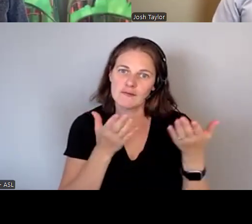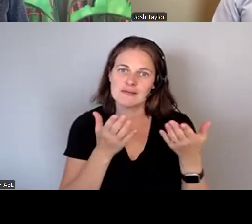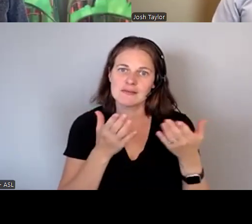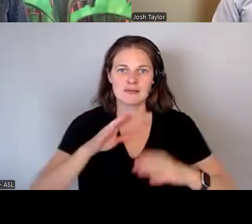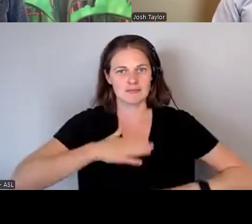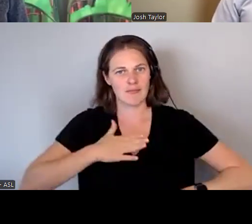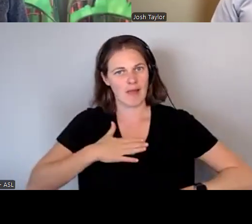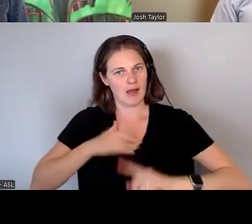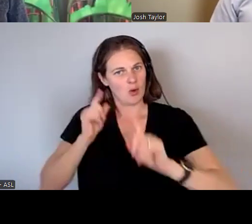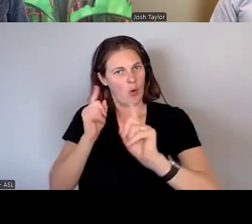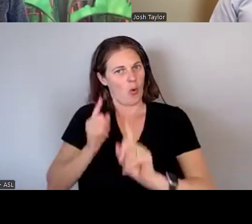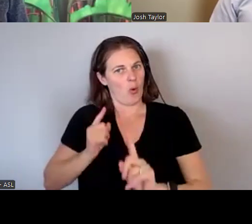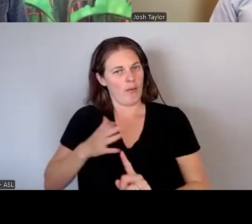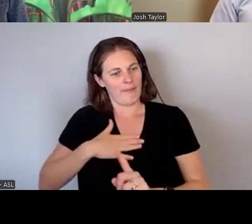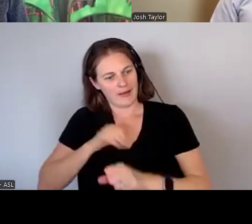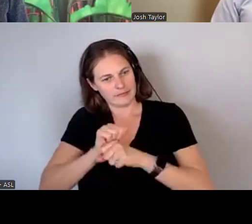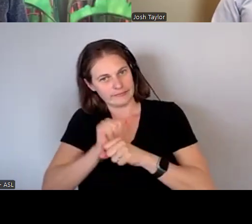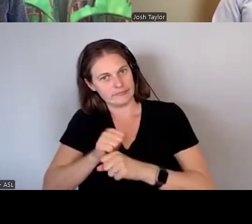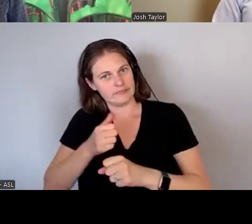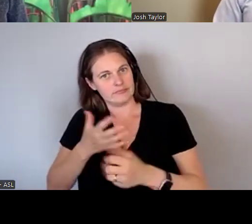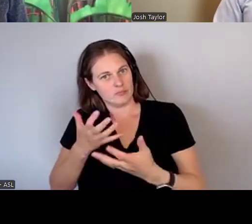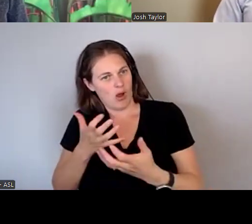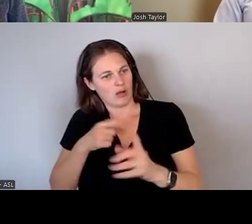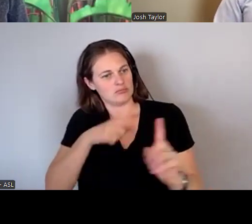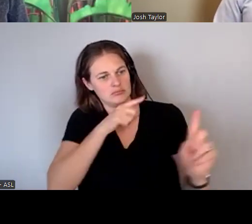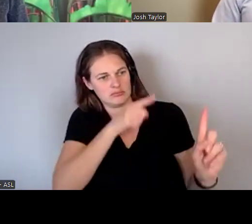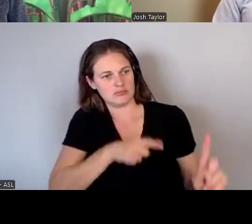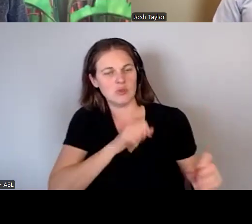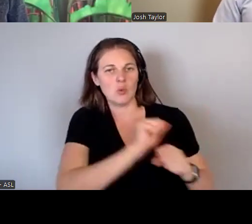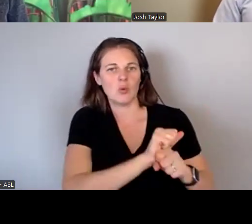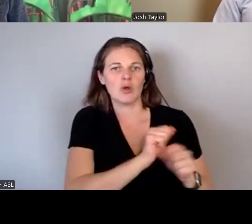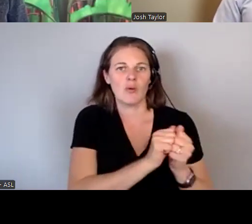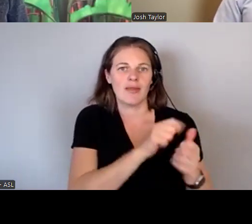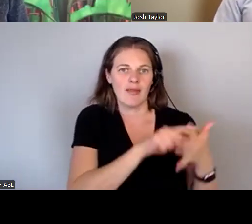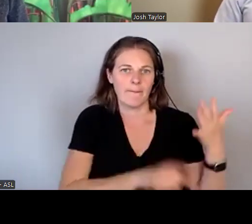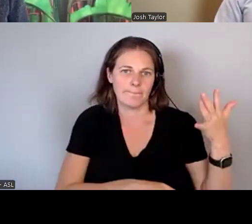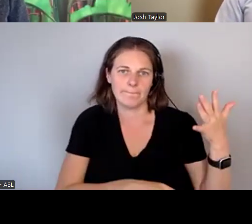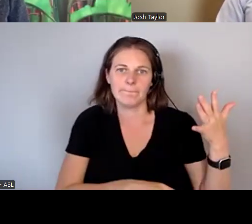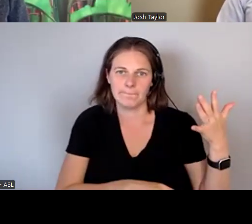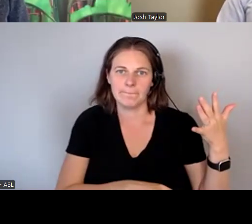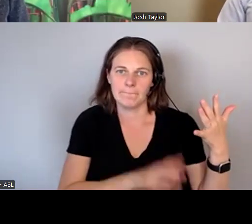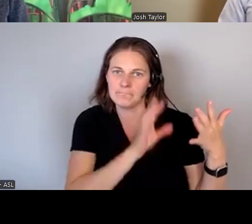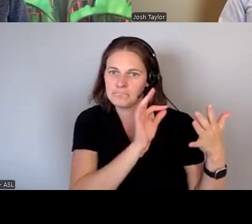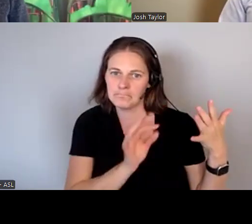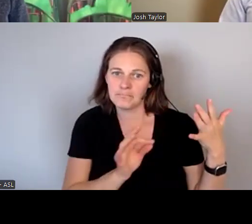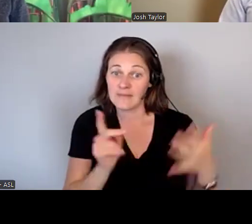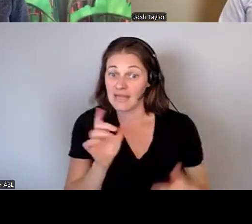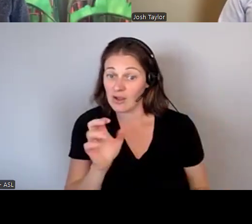for employment and their careers, and work with them. Trying to think if I touched on all the parts. Karen or Aliza, anything to add?